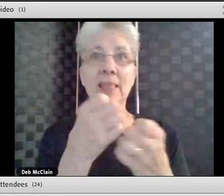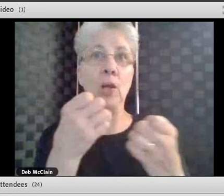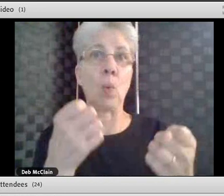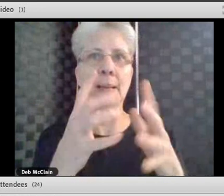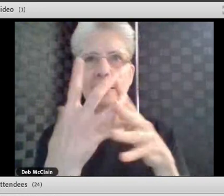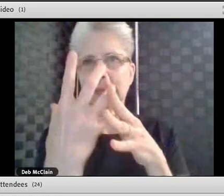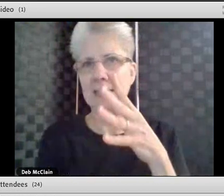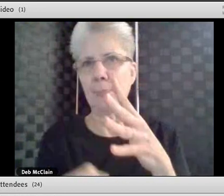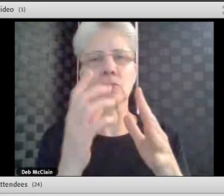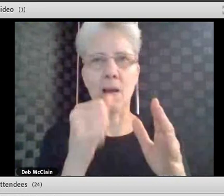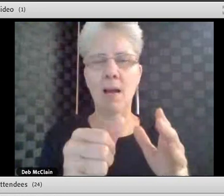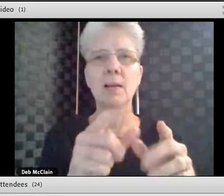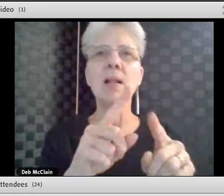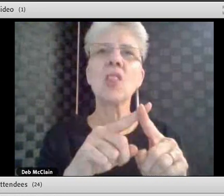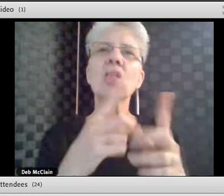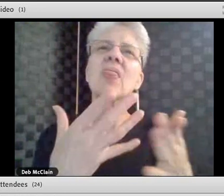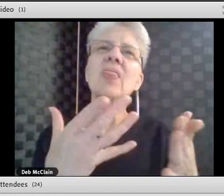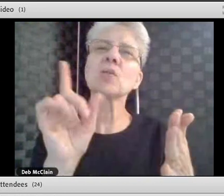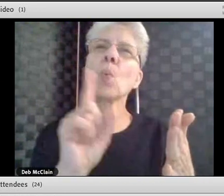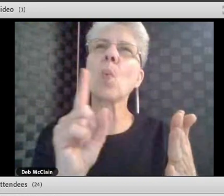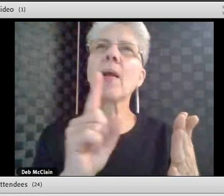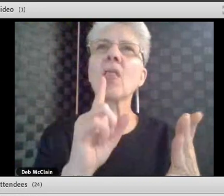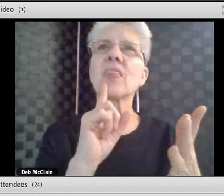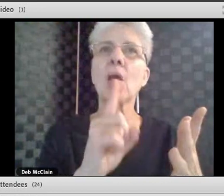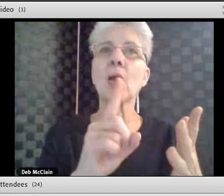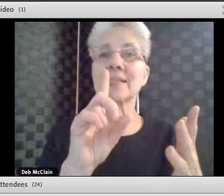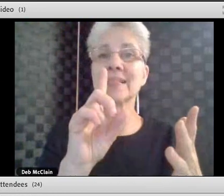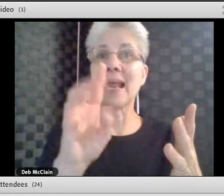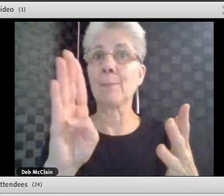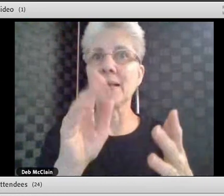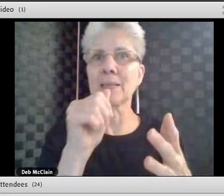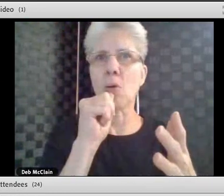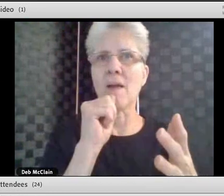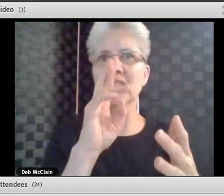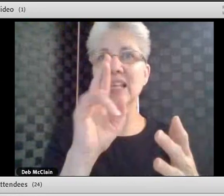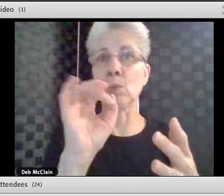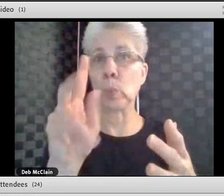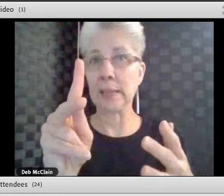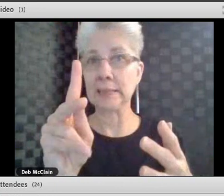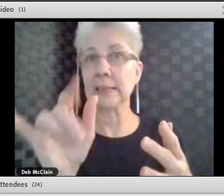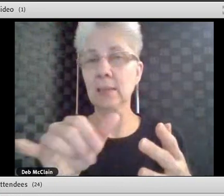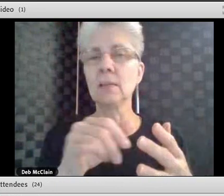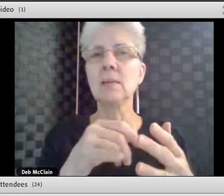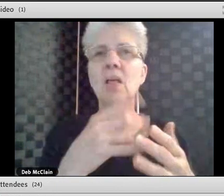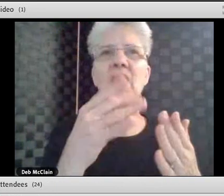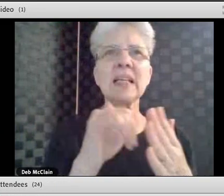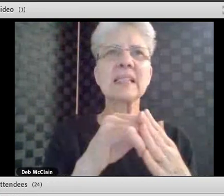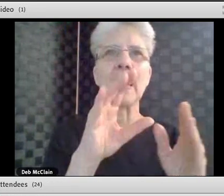So this is not just making sure the equipment doesn't disappear. There's things where there's database privacy risks,